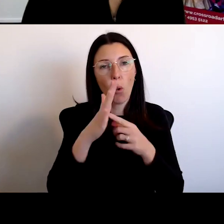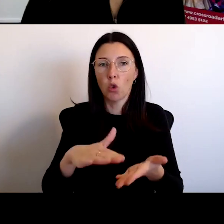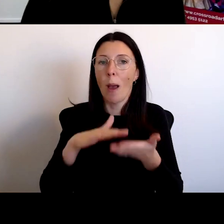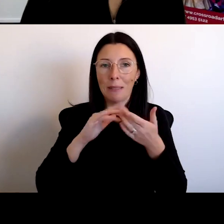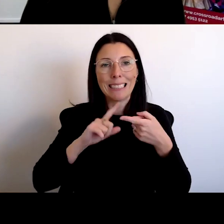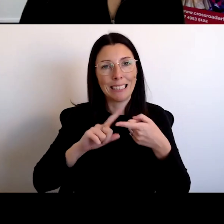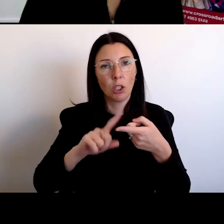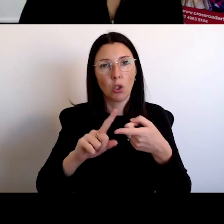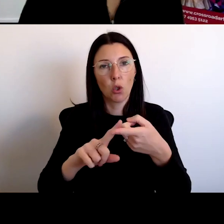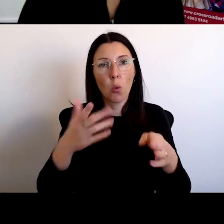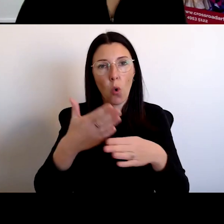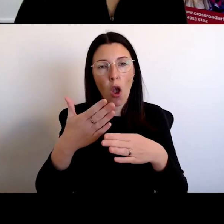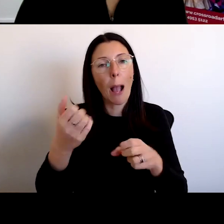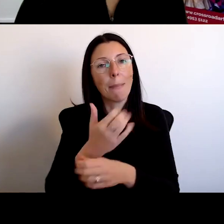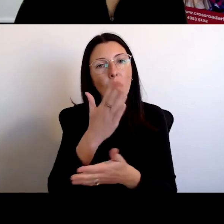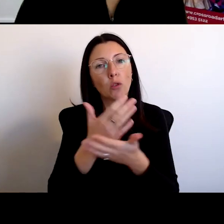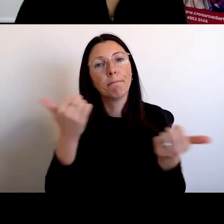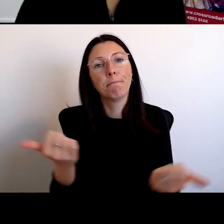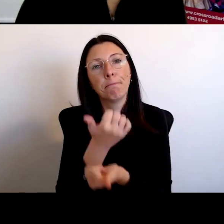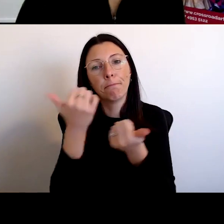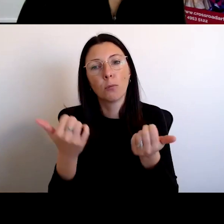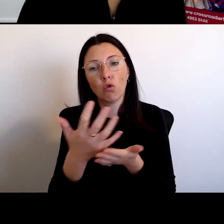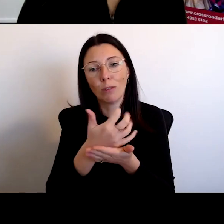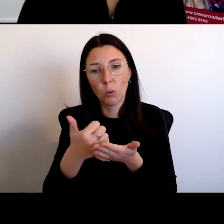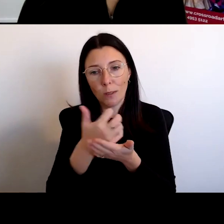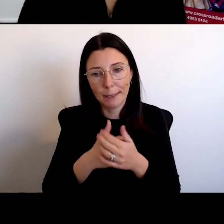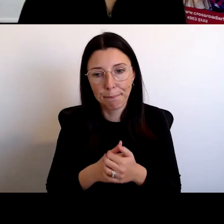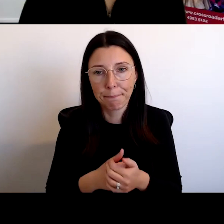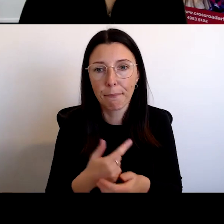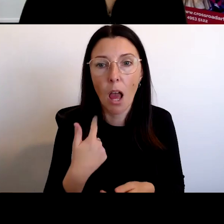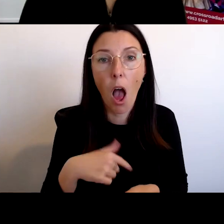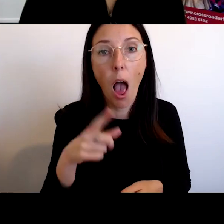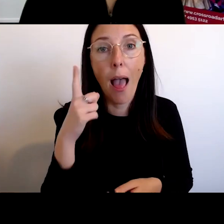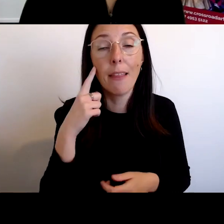that it is resourced properly. It's definitely a great program,